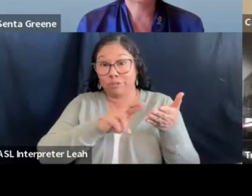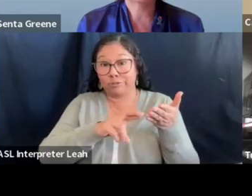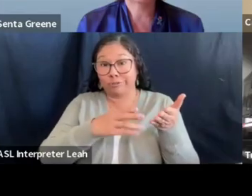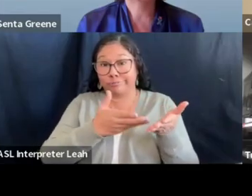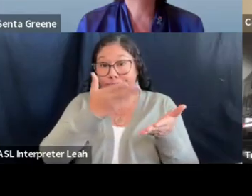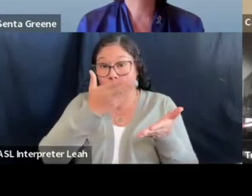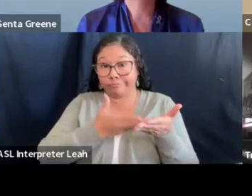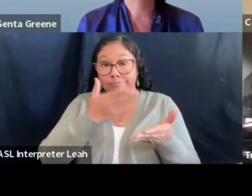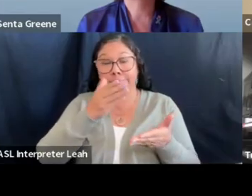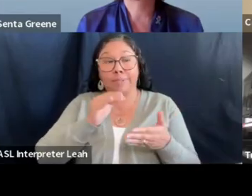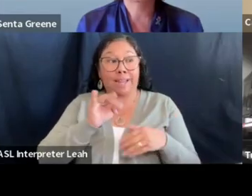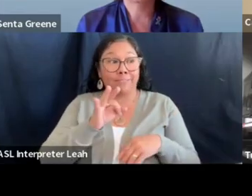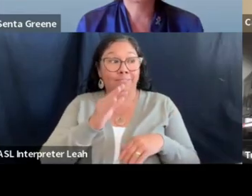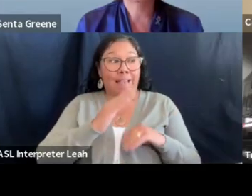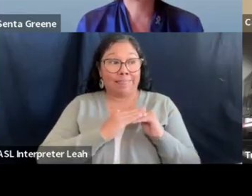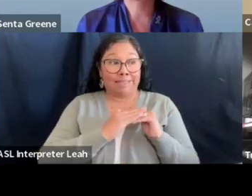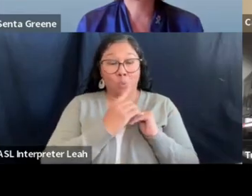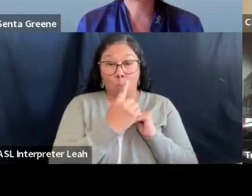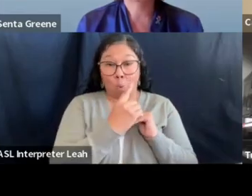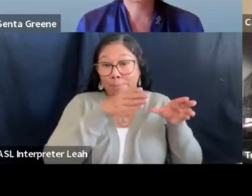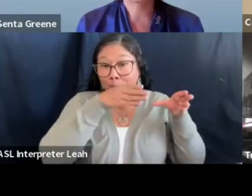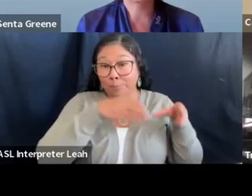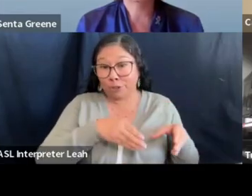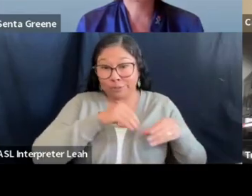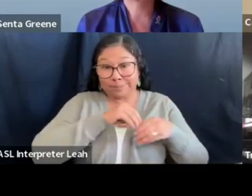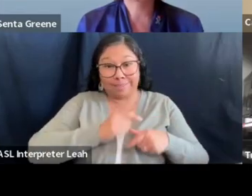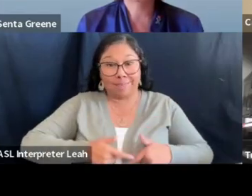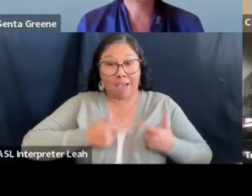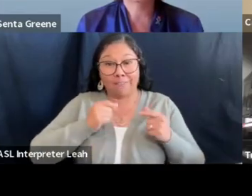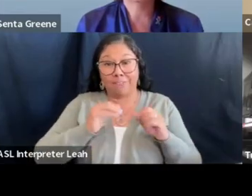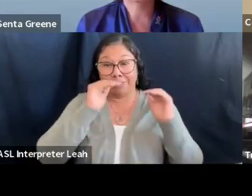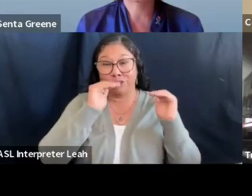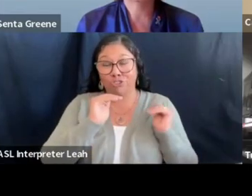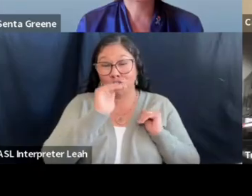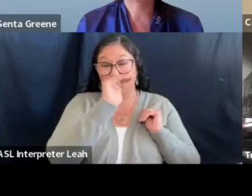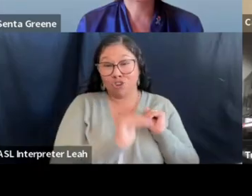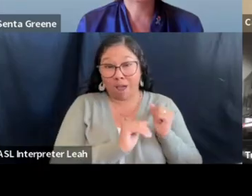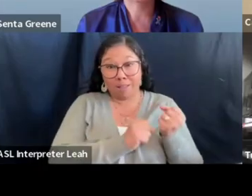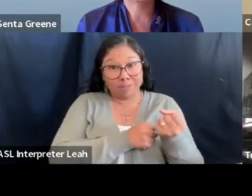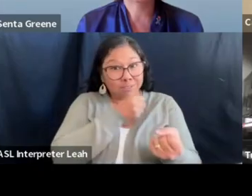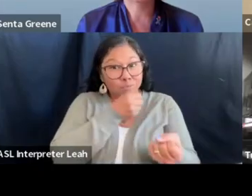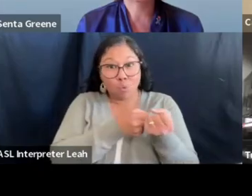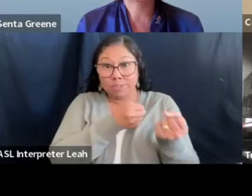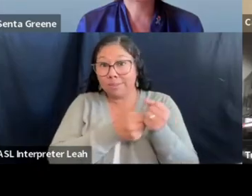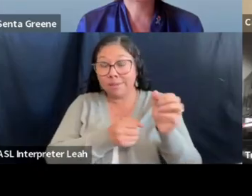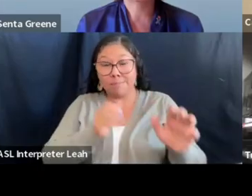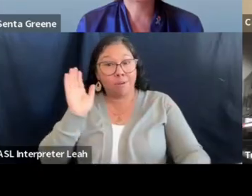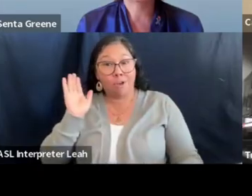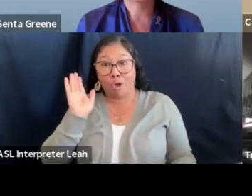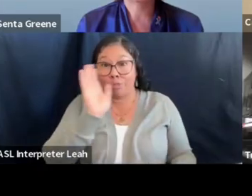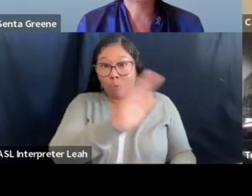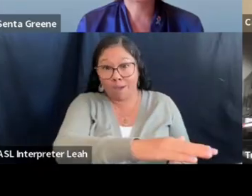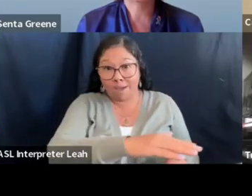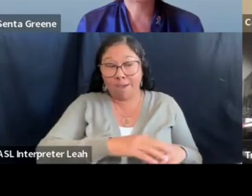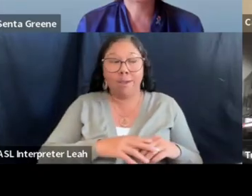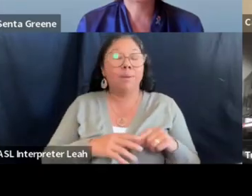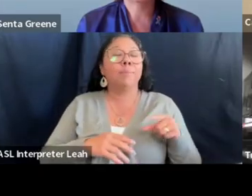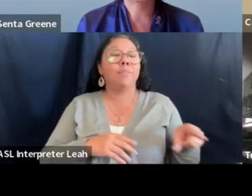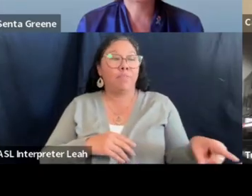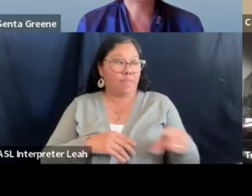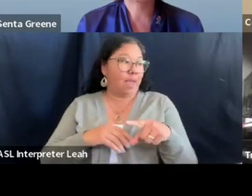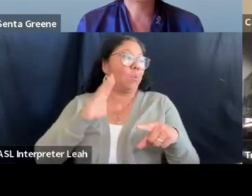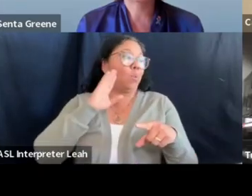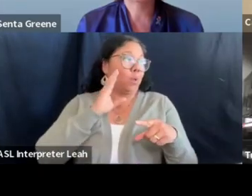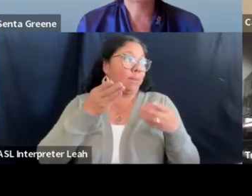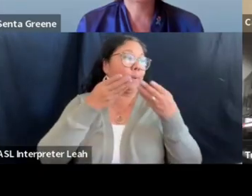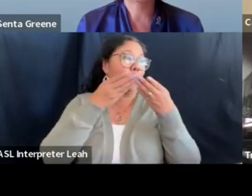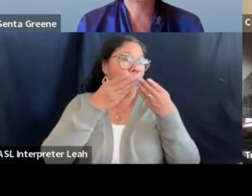the life of a child um uh supports them unconditionally uh they uh they are open to u an